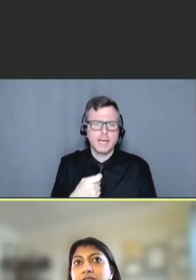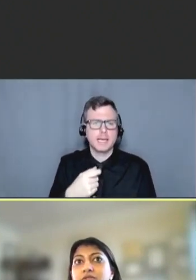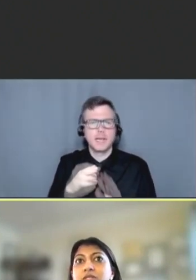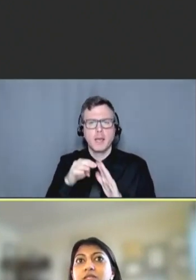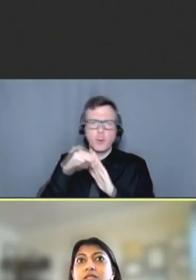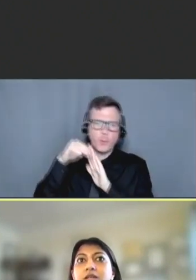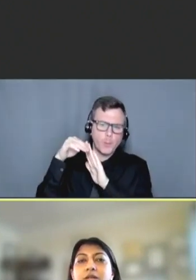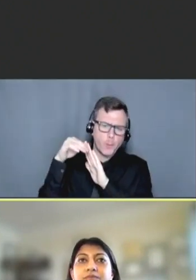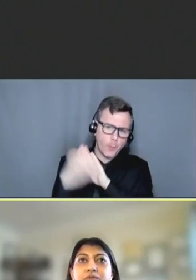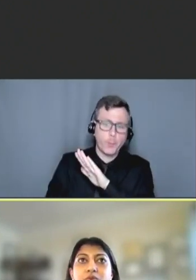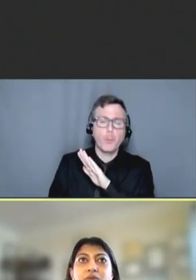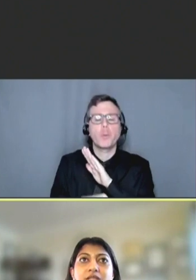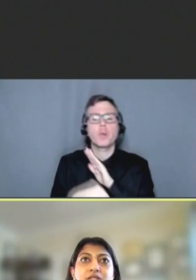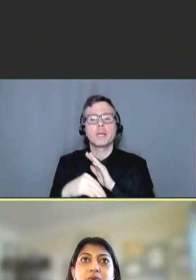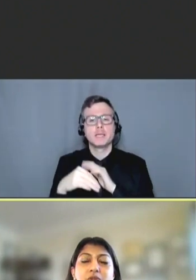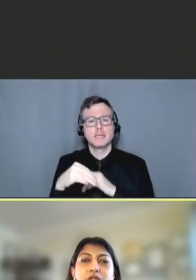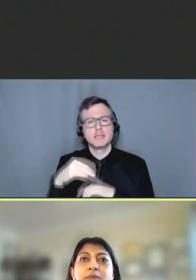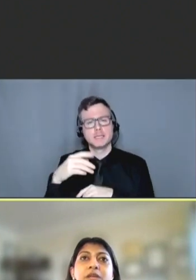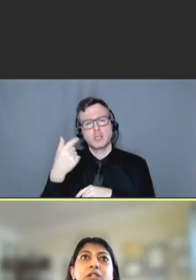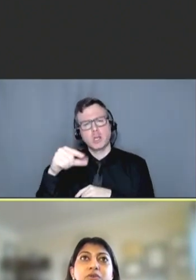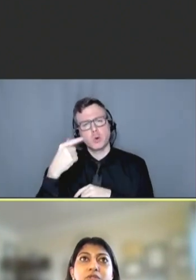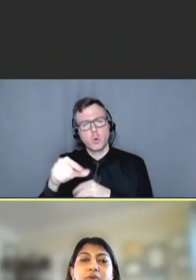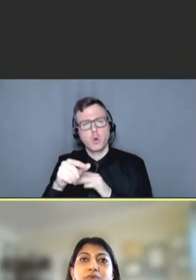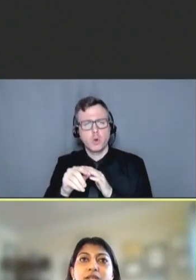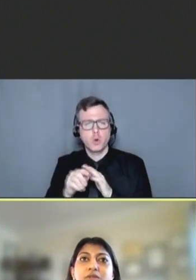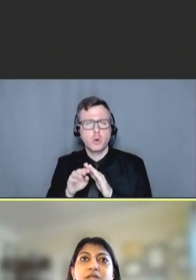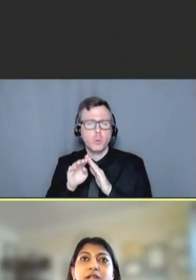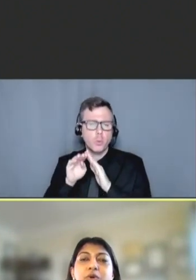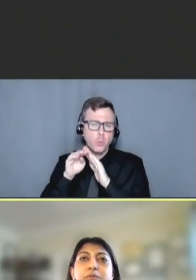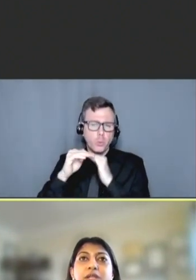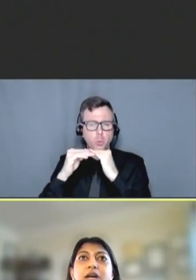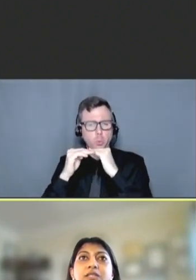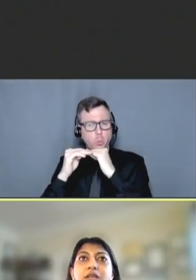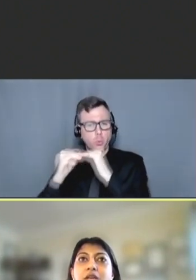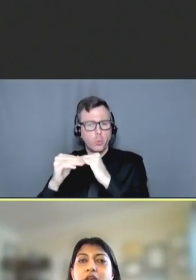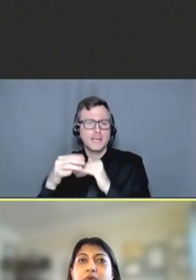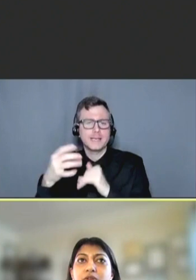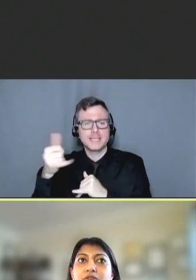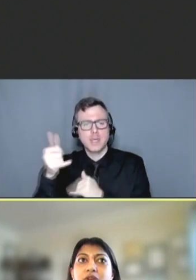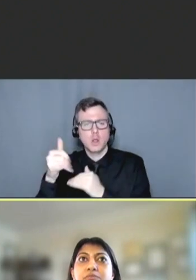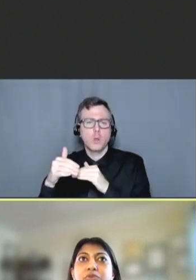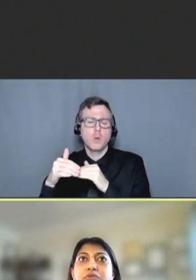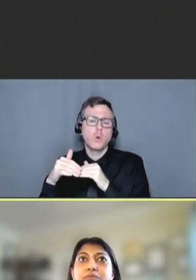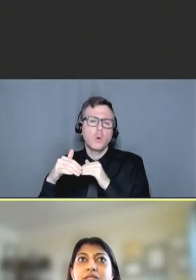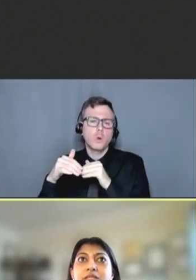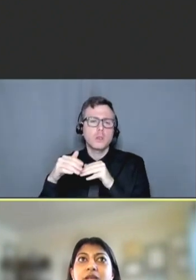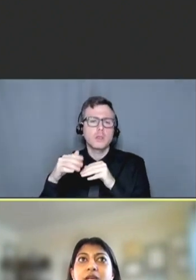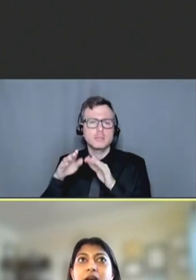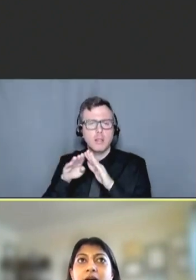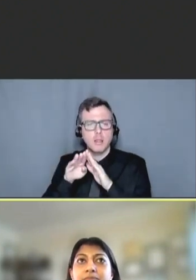versus the greens are coming close to it, right, so yellow plots where there are improvements.